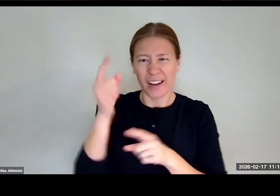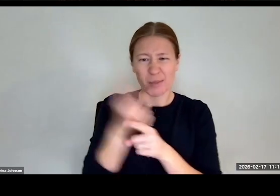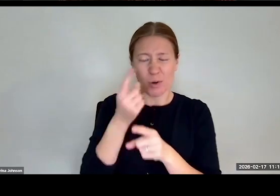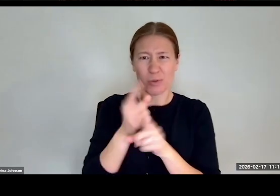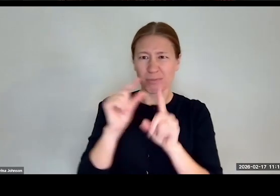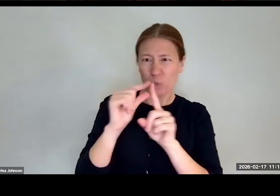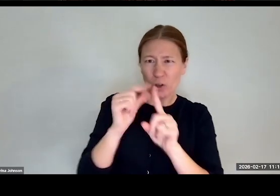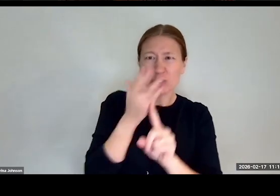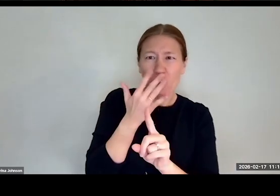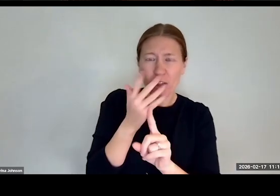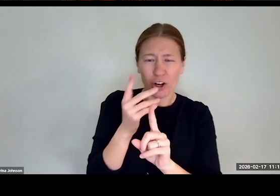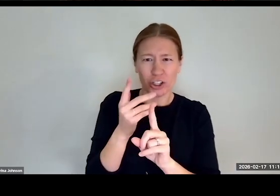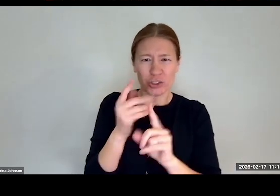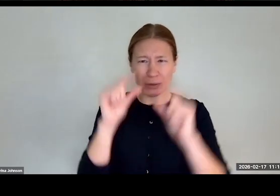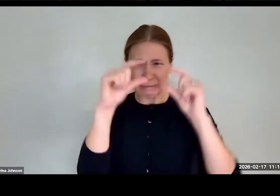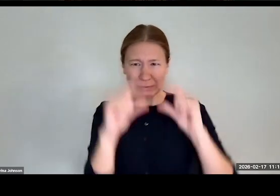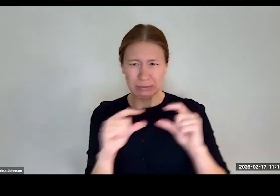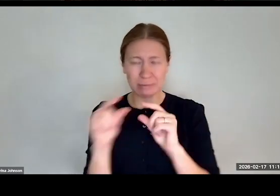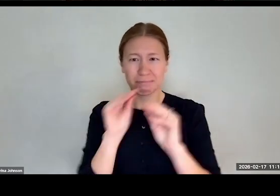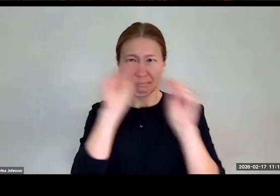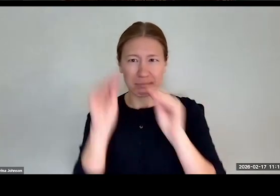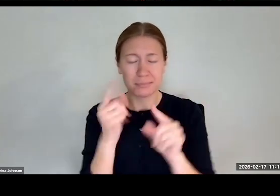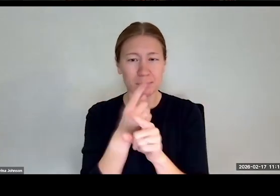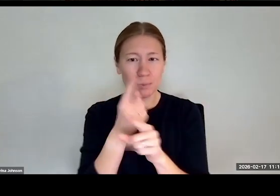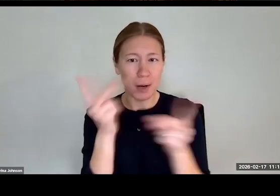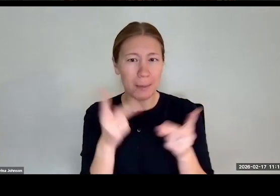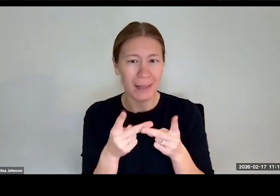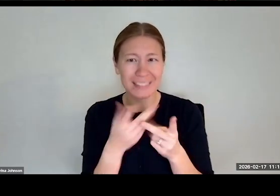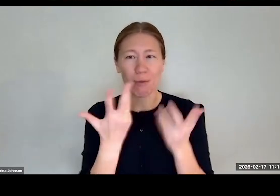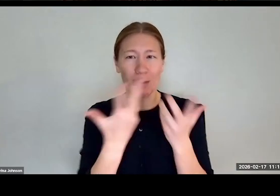to have high enough contrast compared to all of those colors that are a part of that background image.